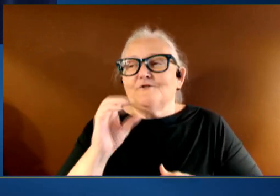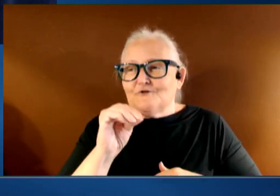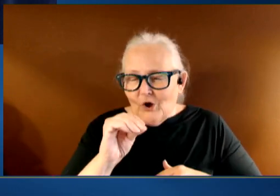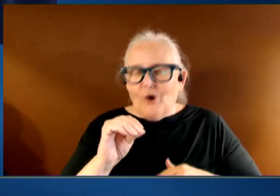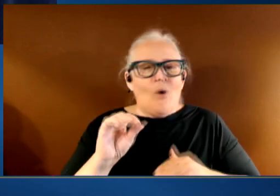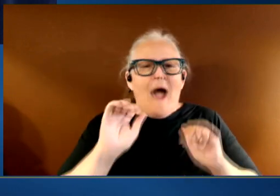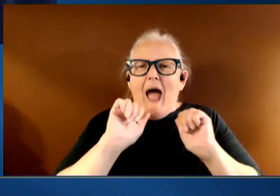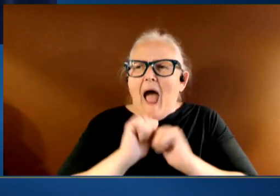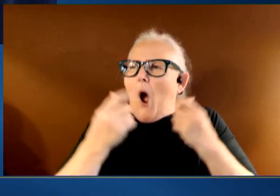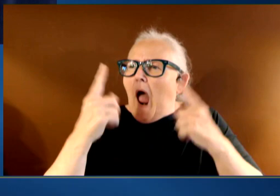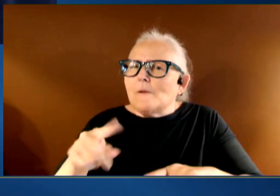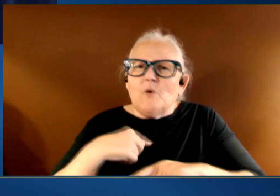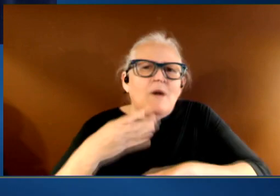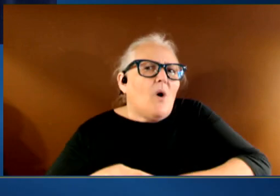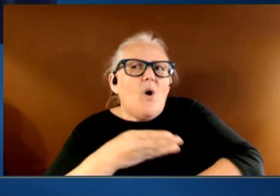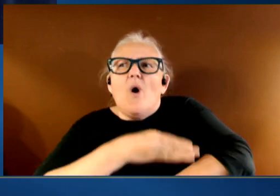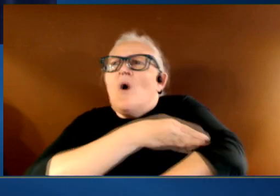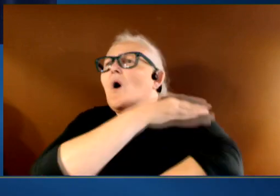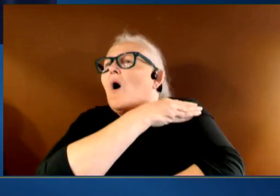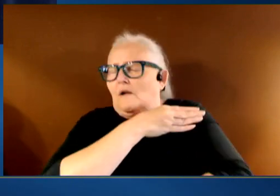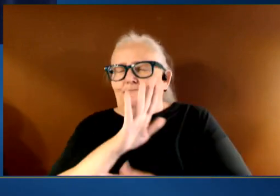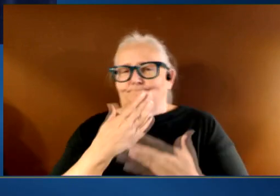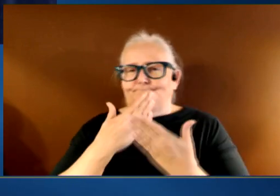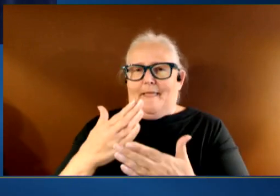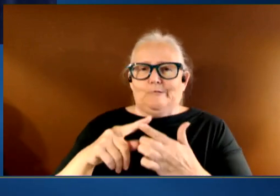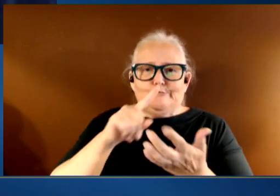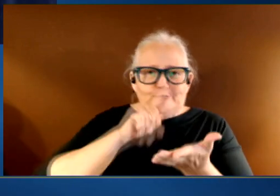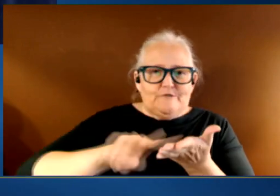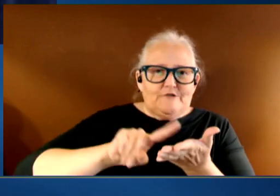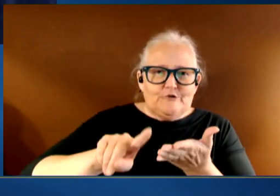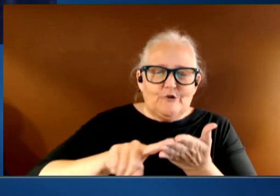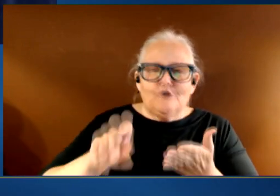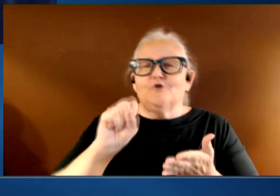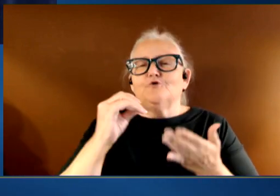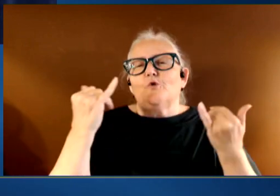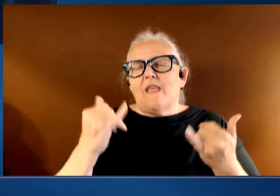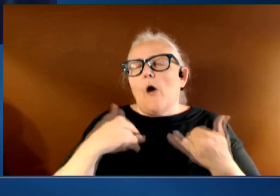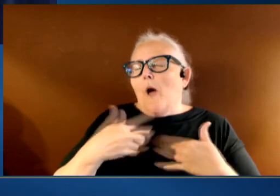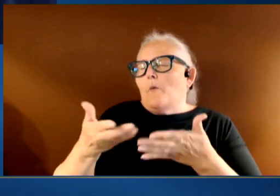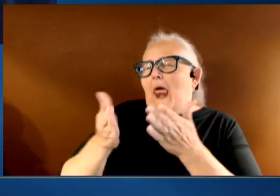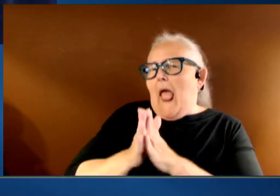is through the research. And so what I'd really love to open up to our panel now is talking a